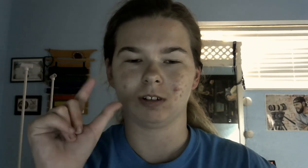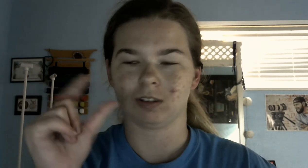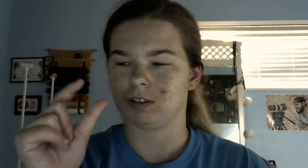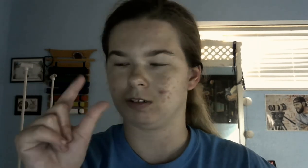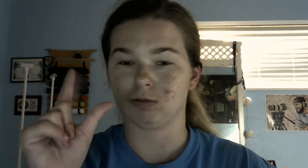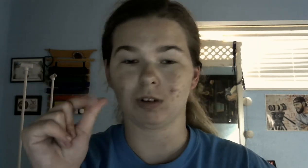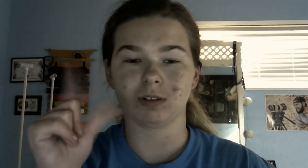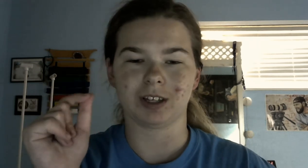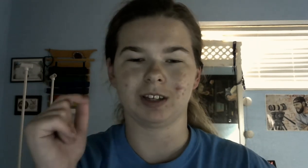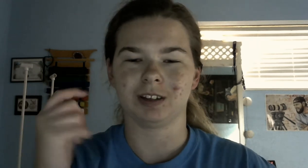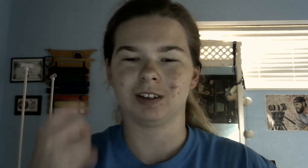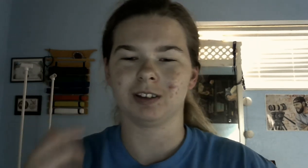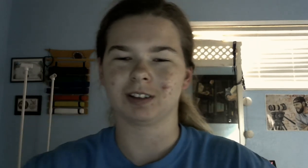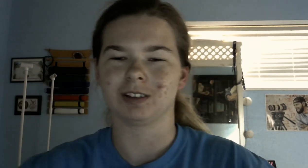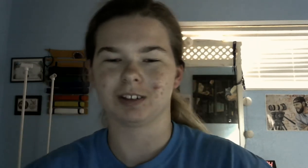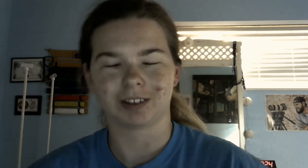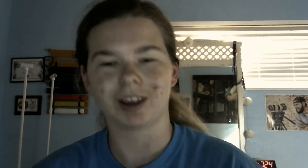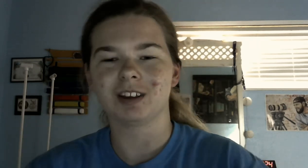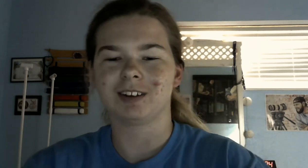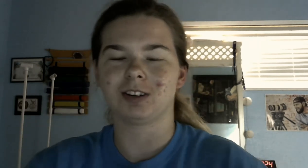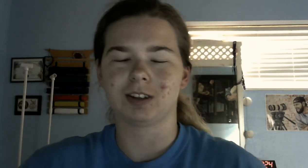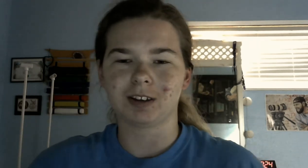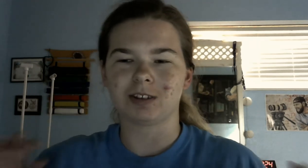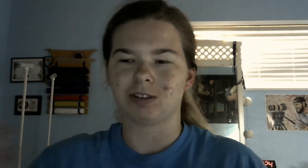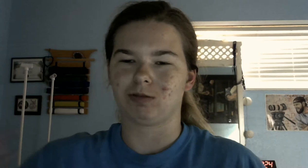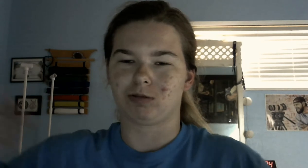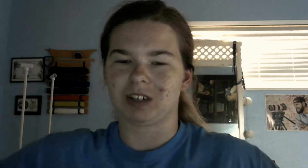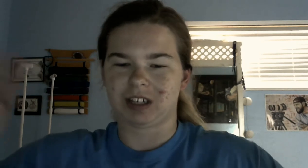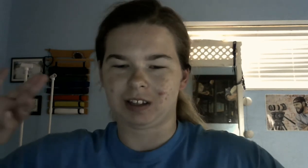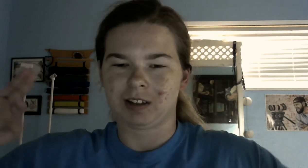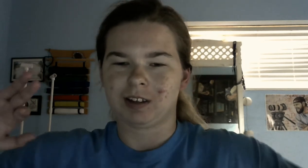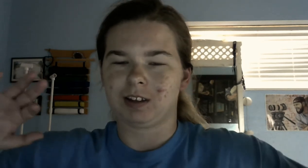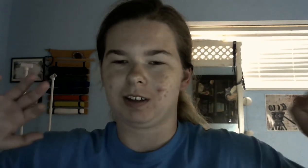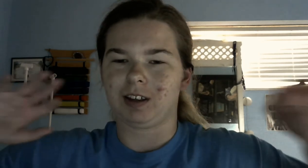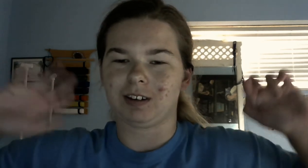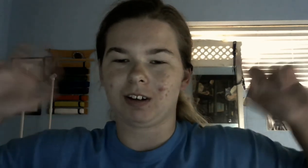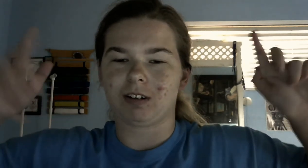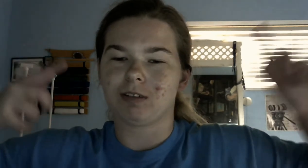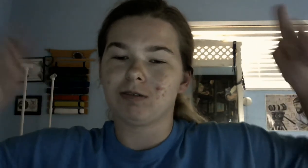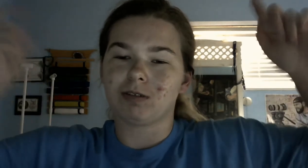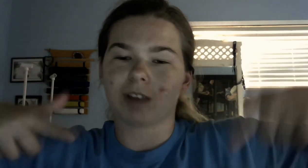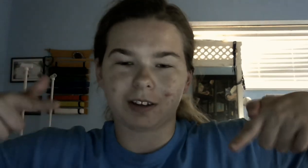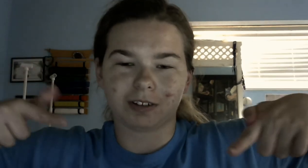19:20 that i 10- 20 and i did the captions